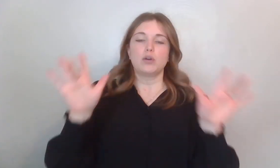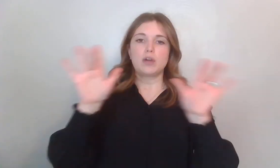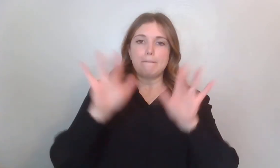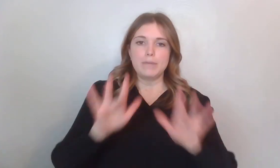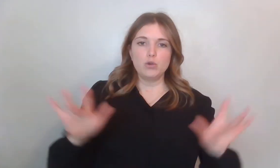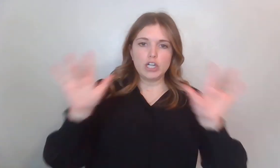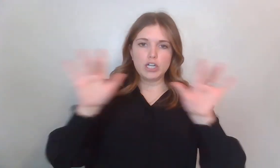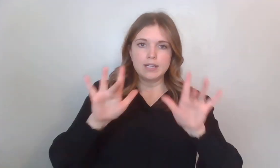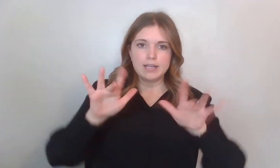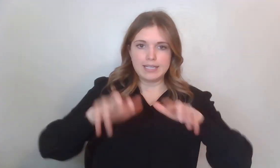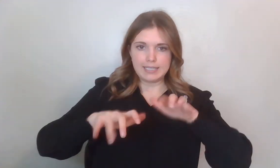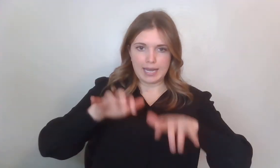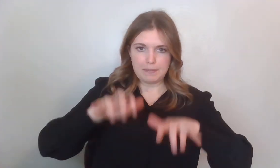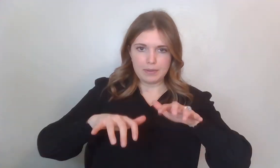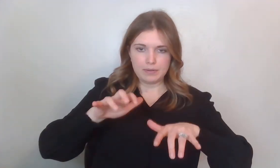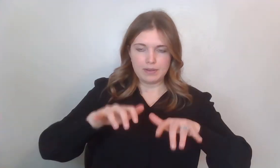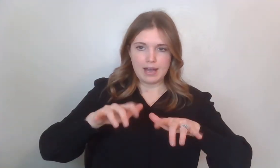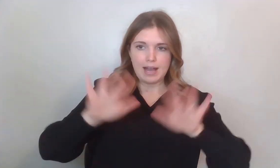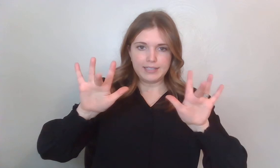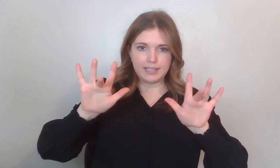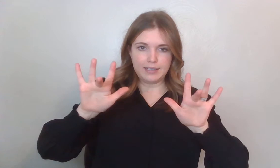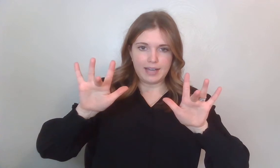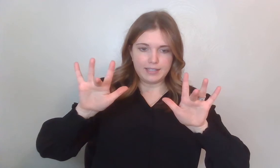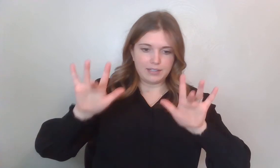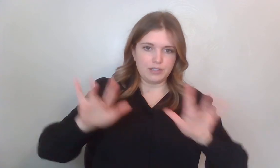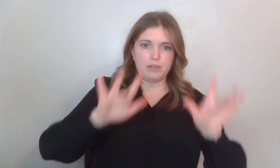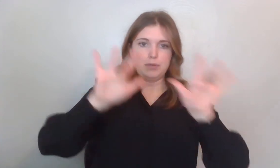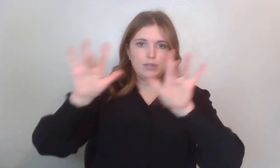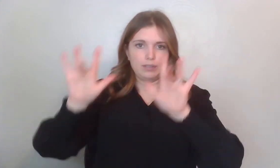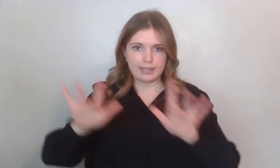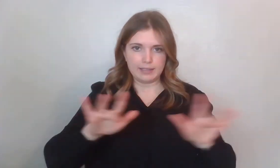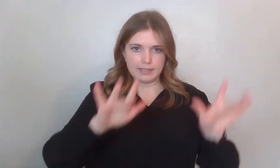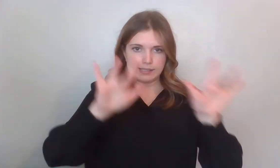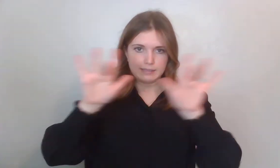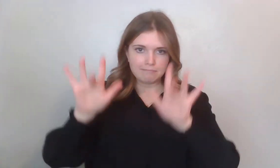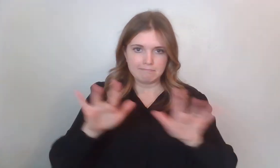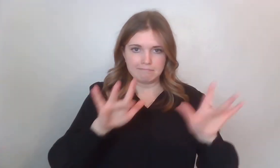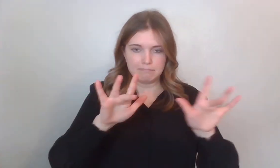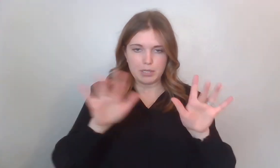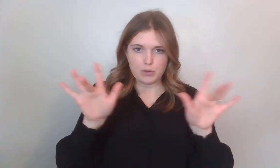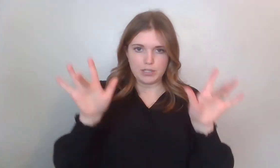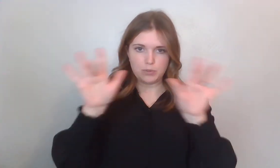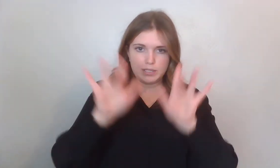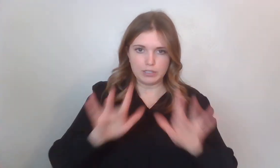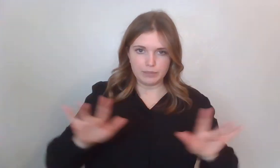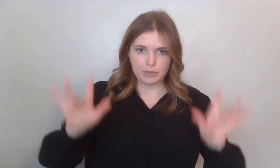So COMPUTER TYPE I tend I tend to COMPUTER like this but you can do either.